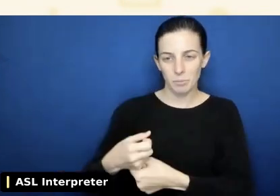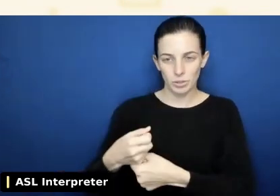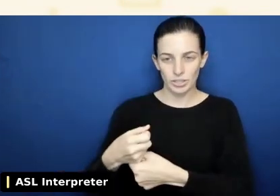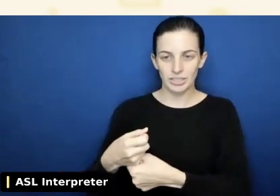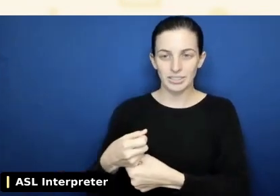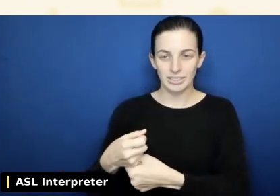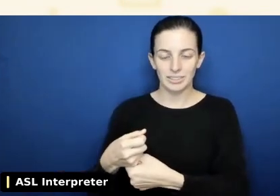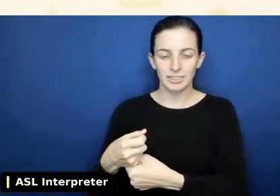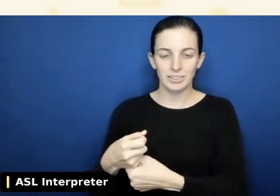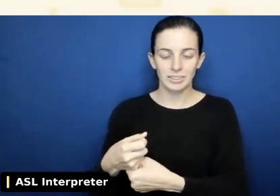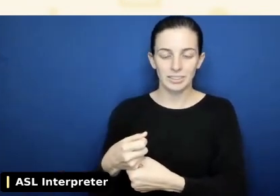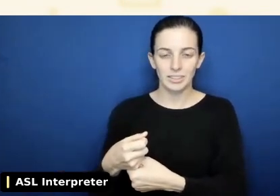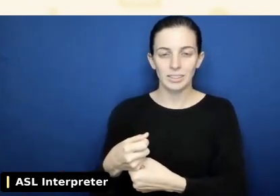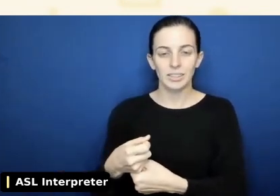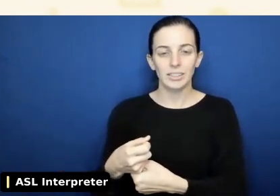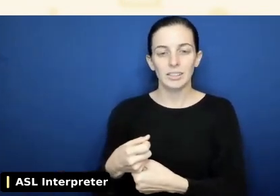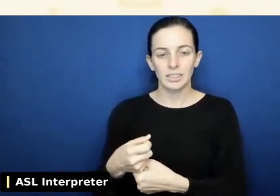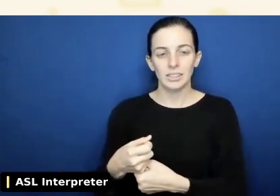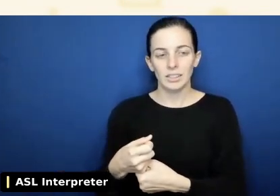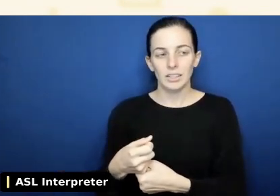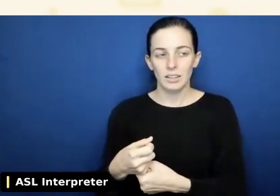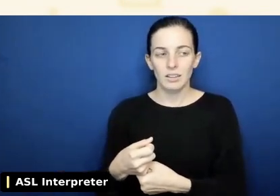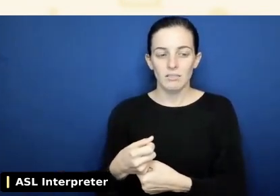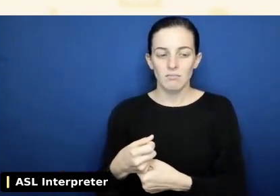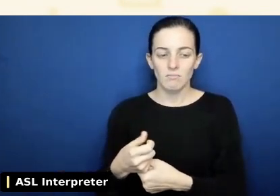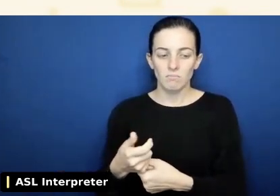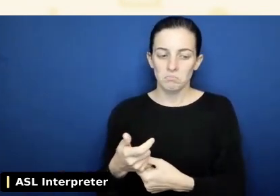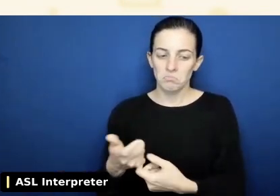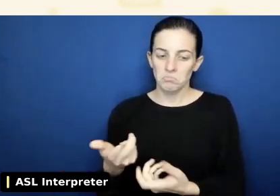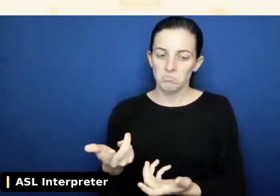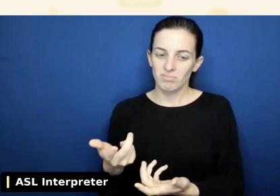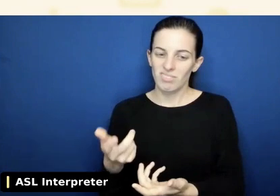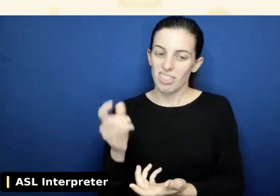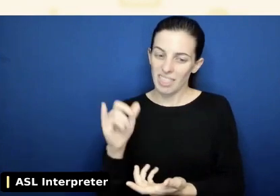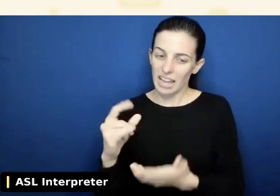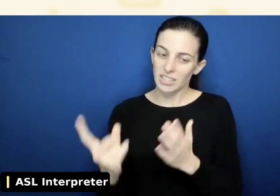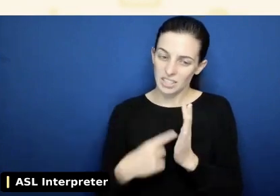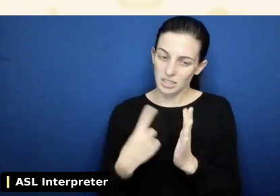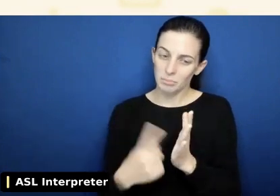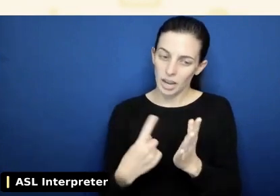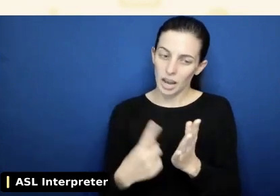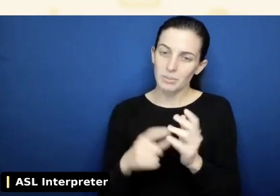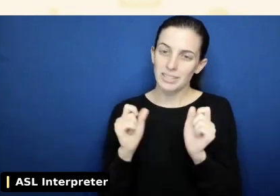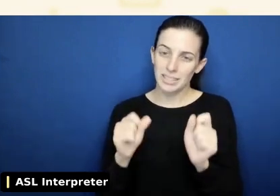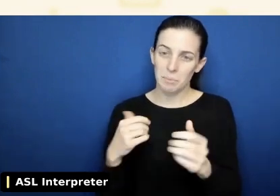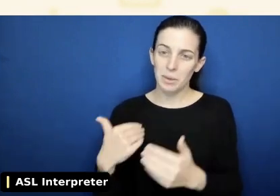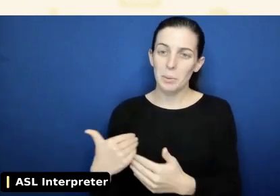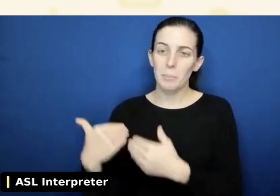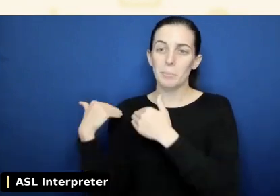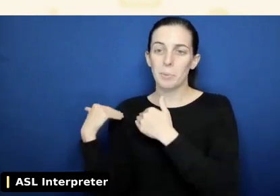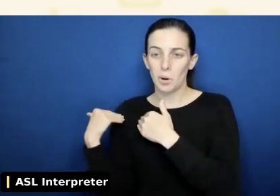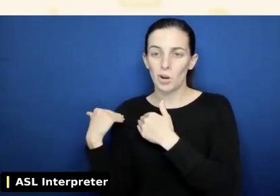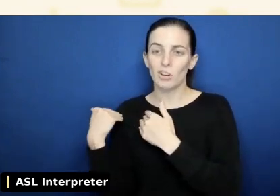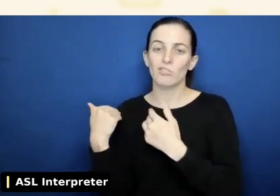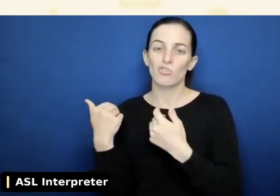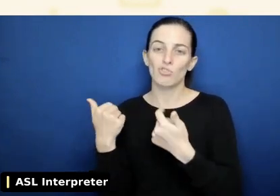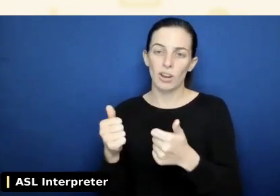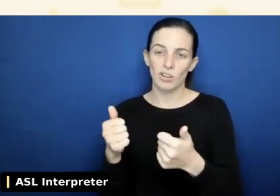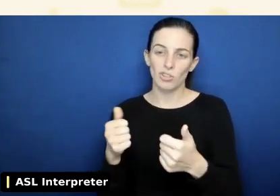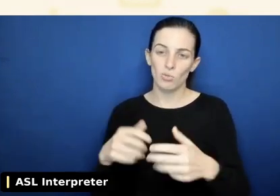It is quite an organizational burden sometimes to accommodate such thing,